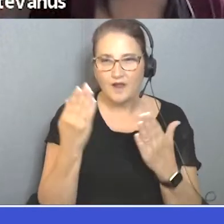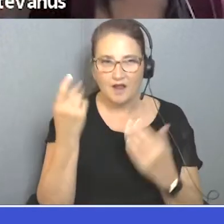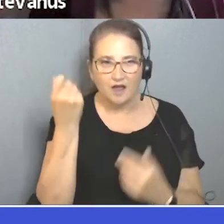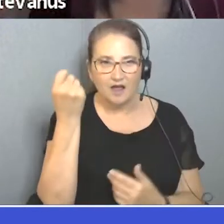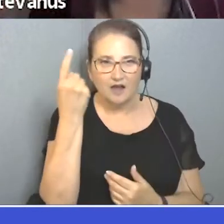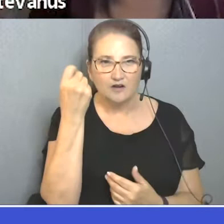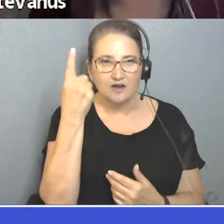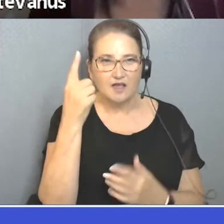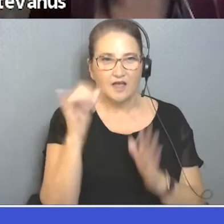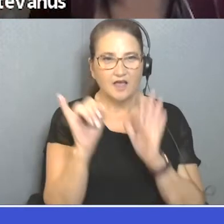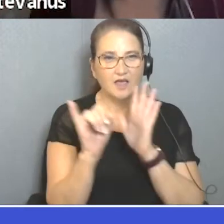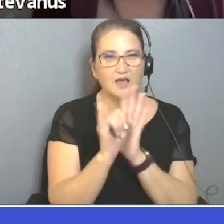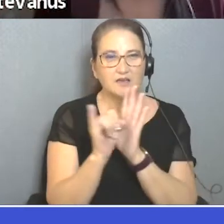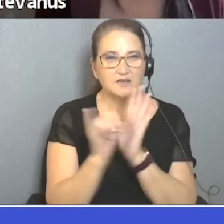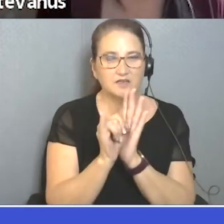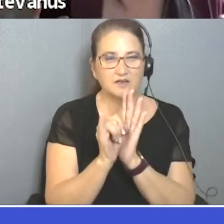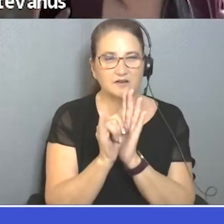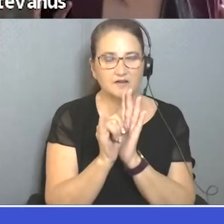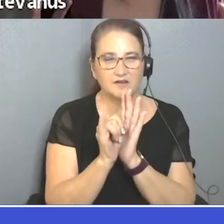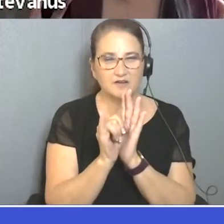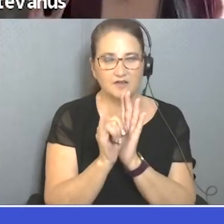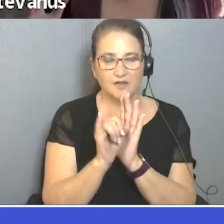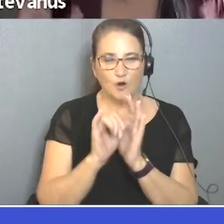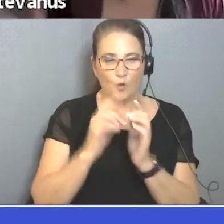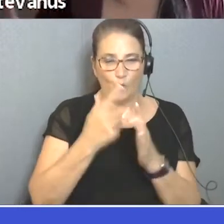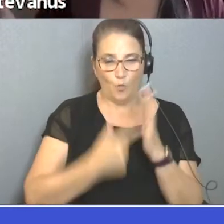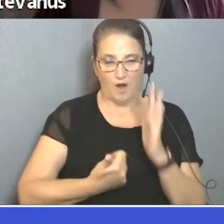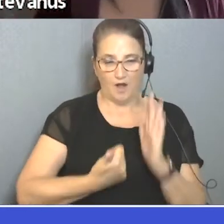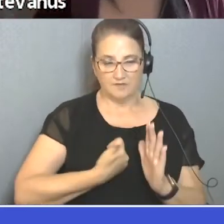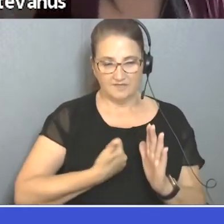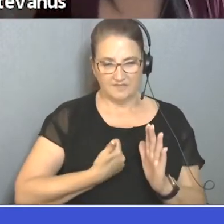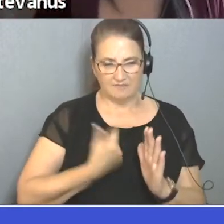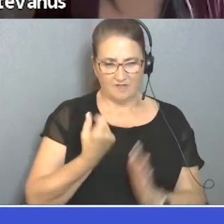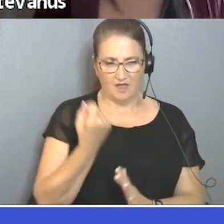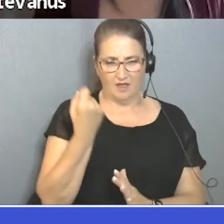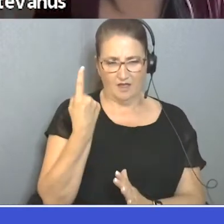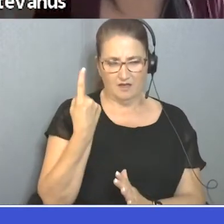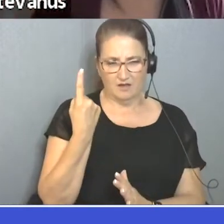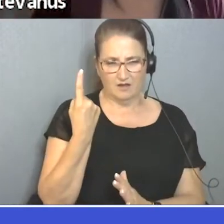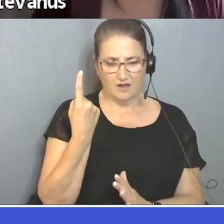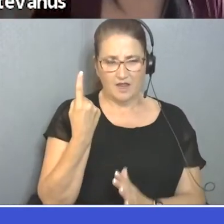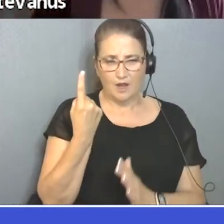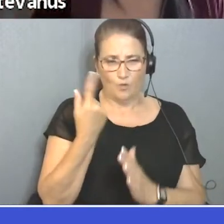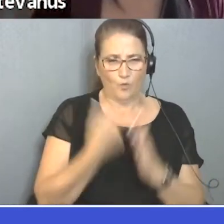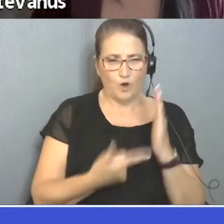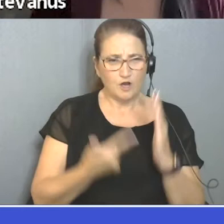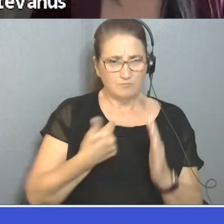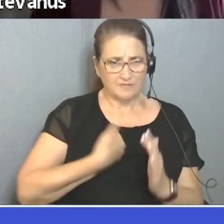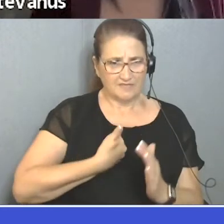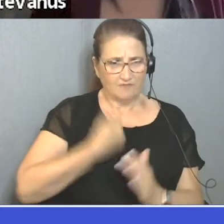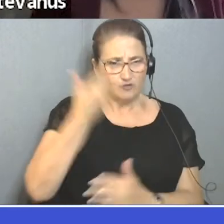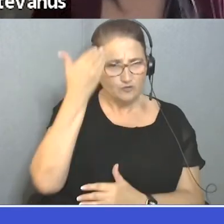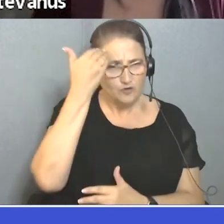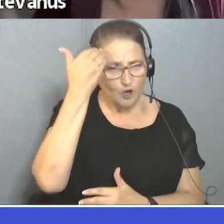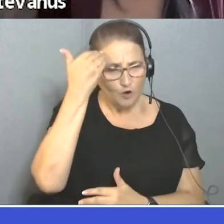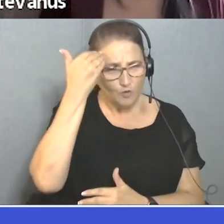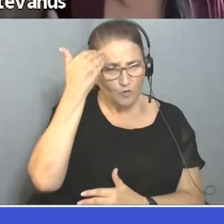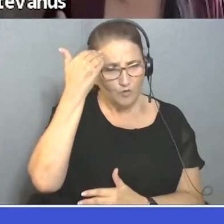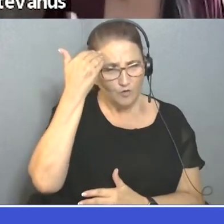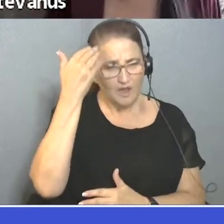and identify your current state understanding of what you know about the people you wish to serve.